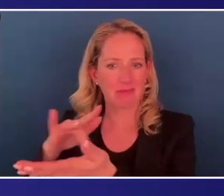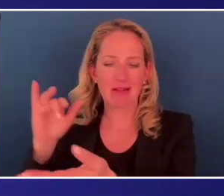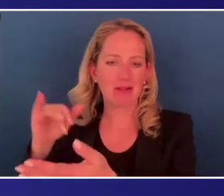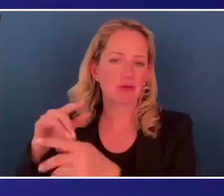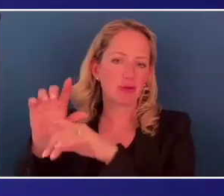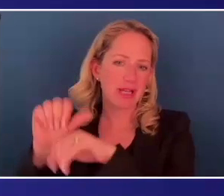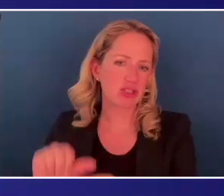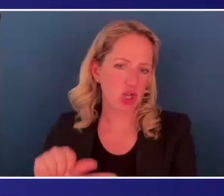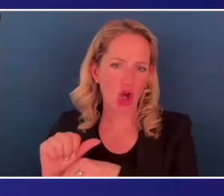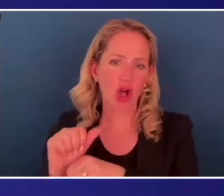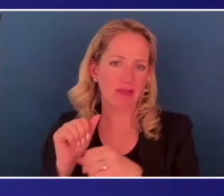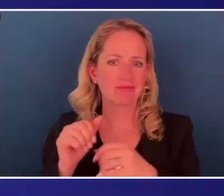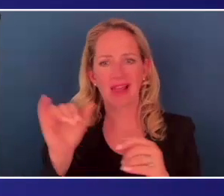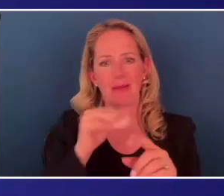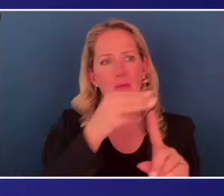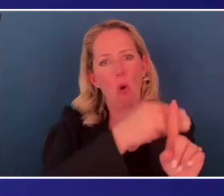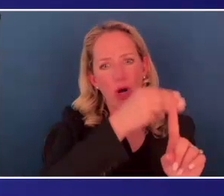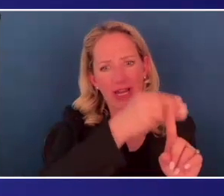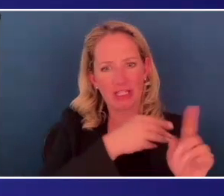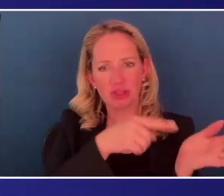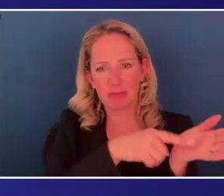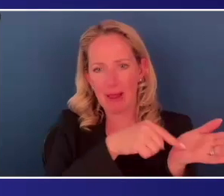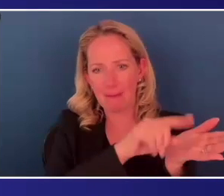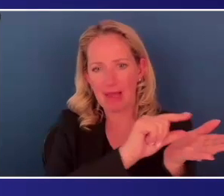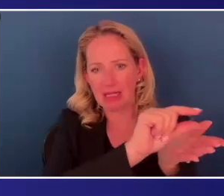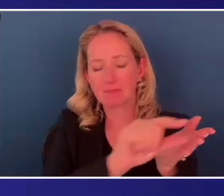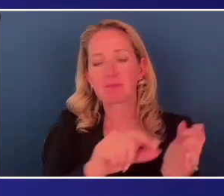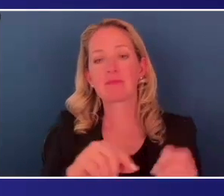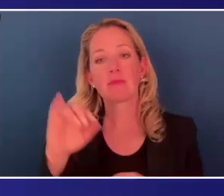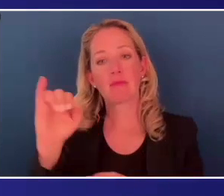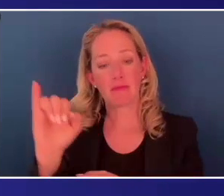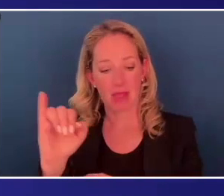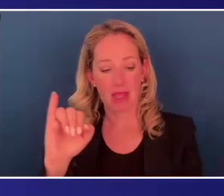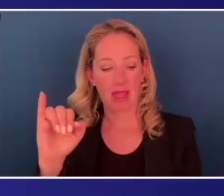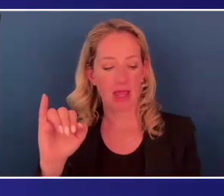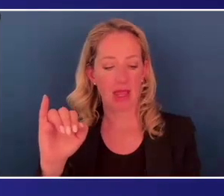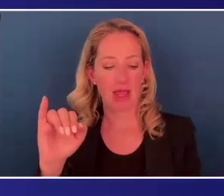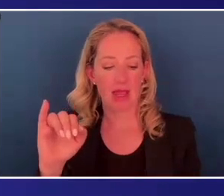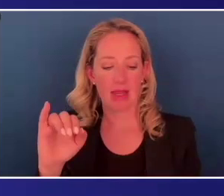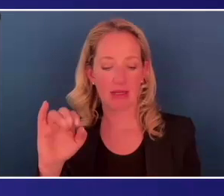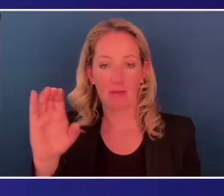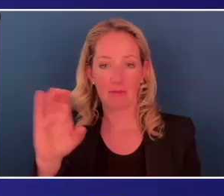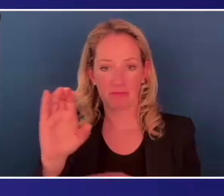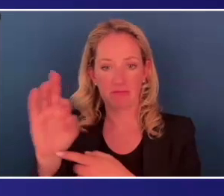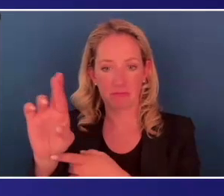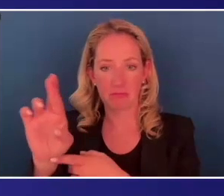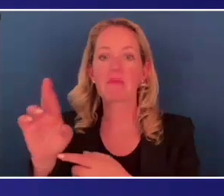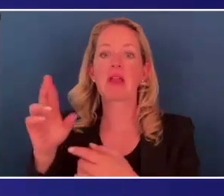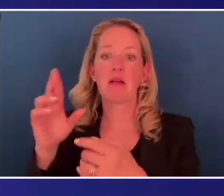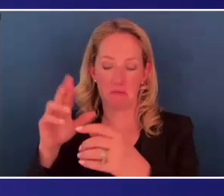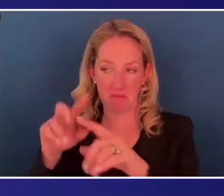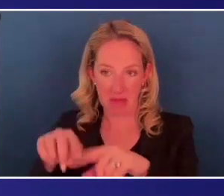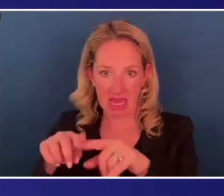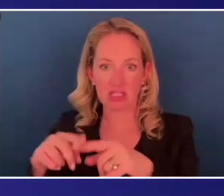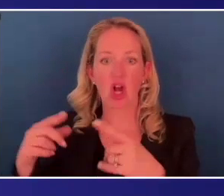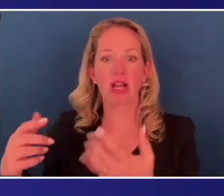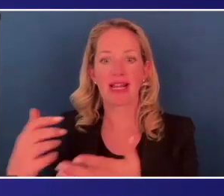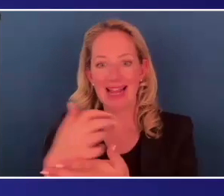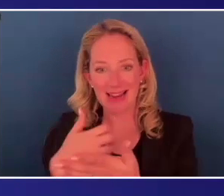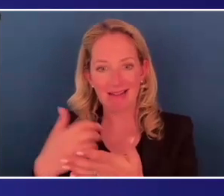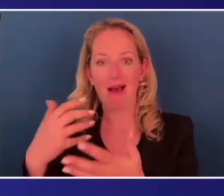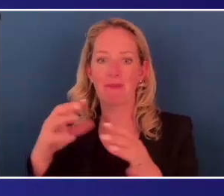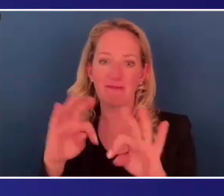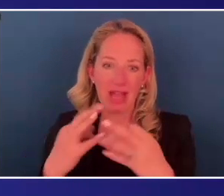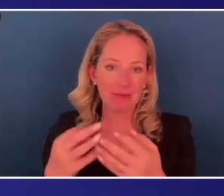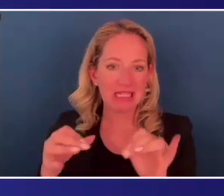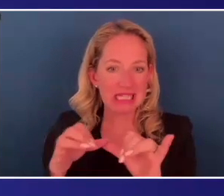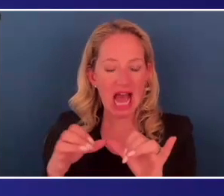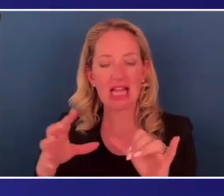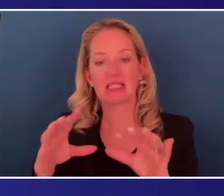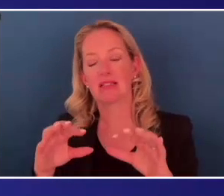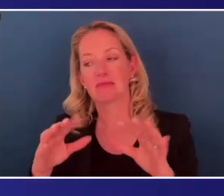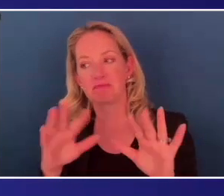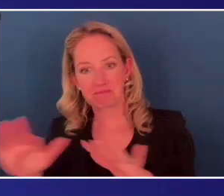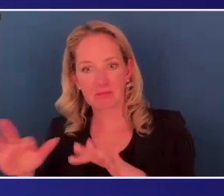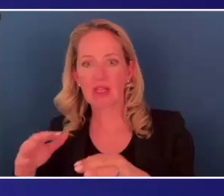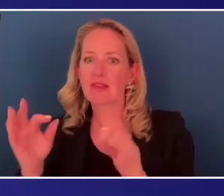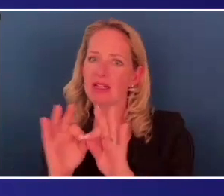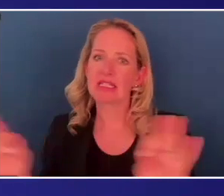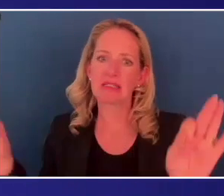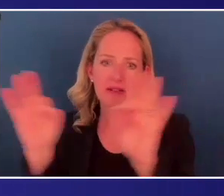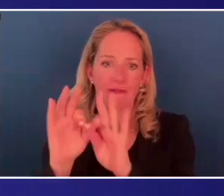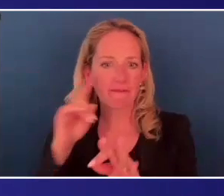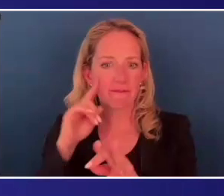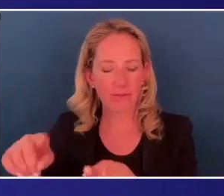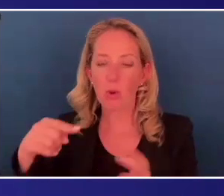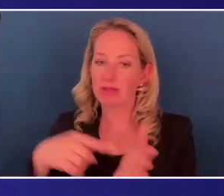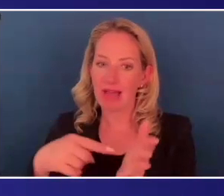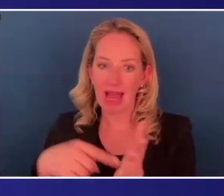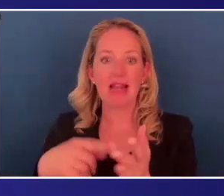Income driven repayment plans provide critical relief adjusting payments based on income and family size. These plans are a lifeline for borrowers with significant debts and moderate incomes, including graduate students, women, and persons of color.